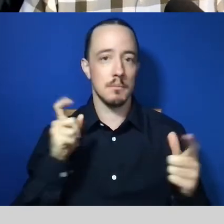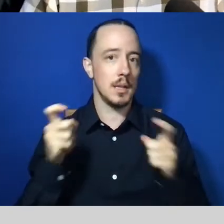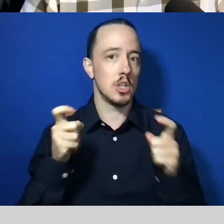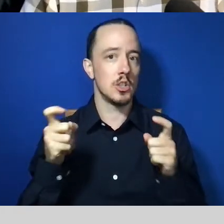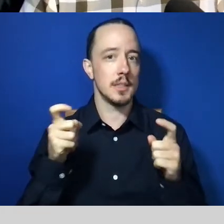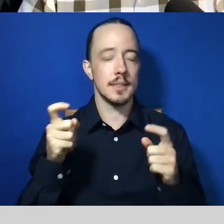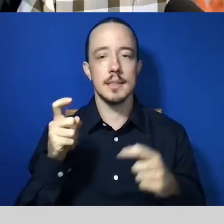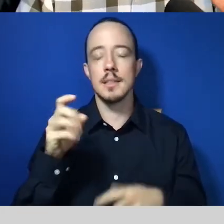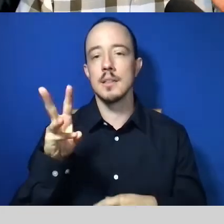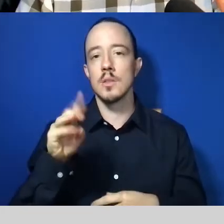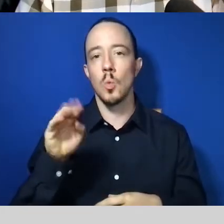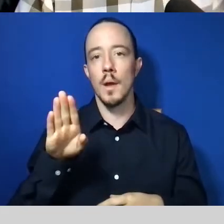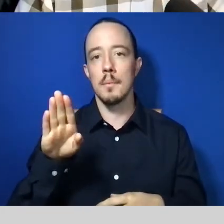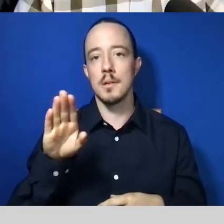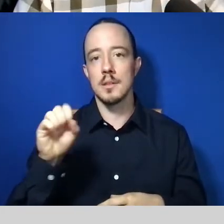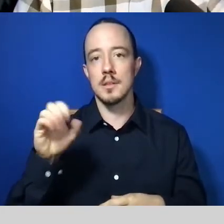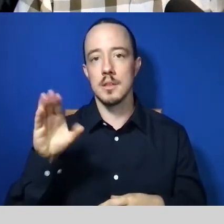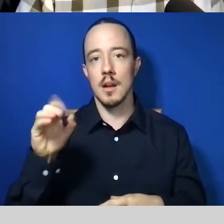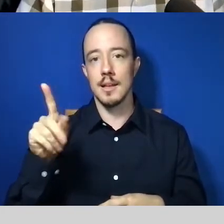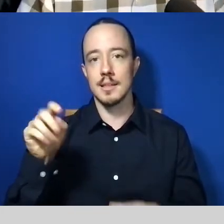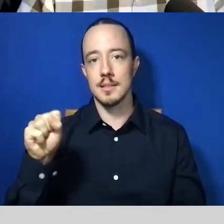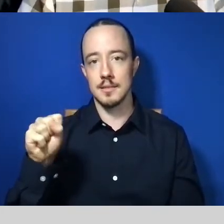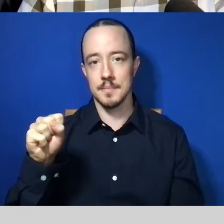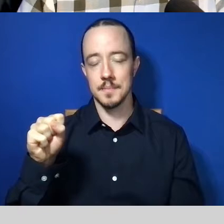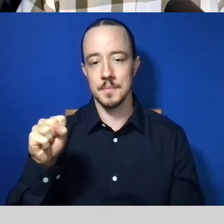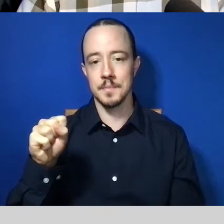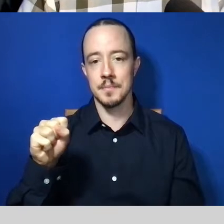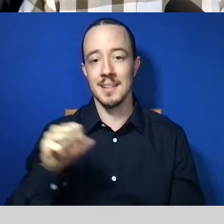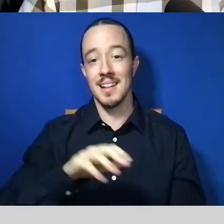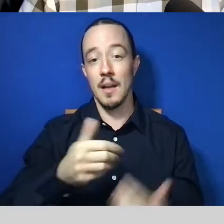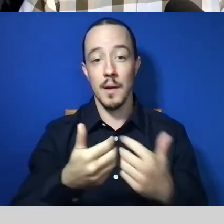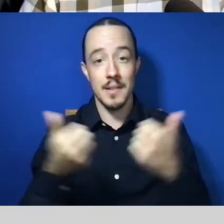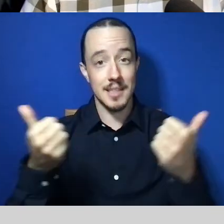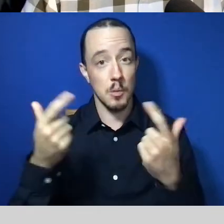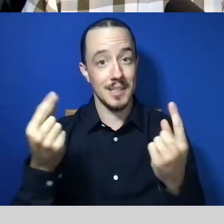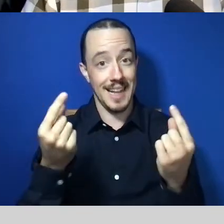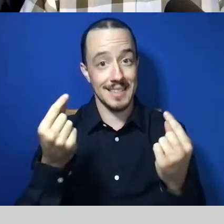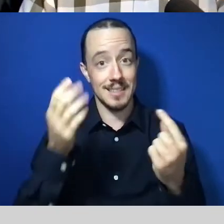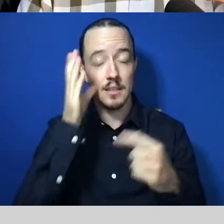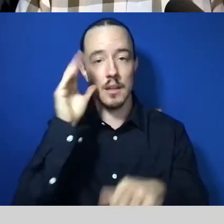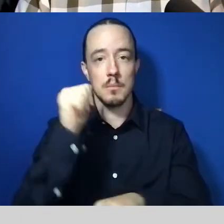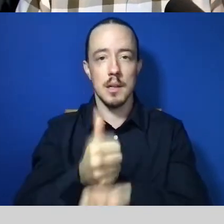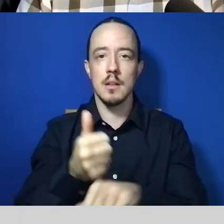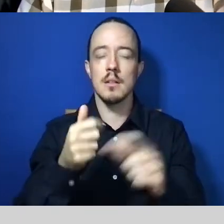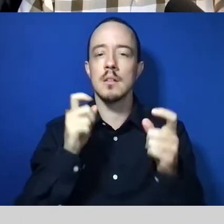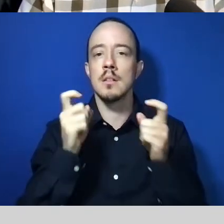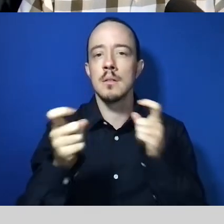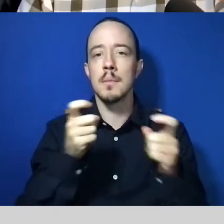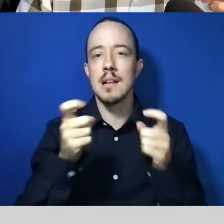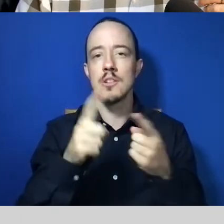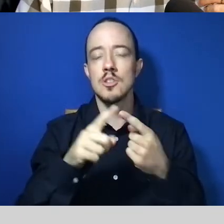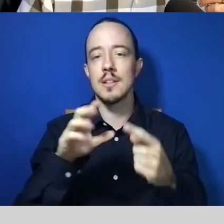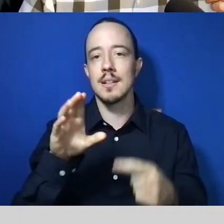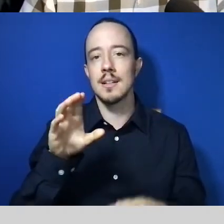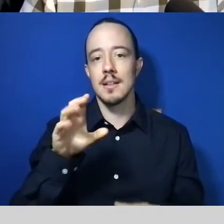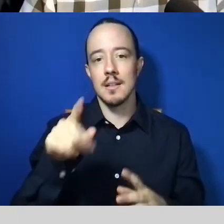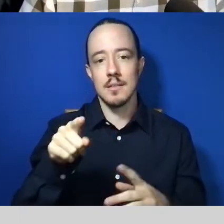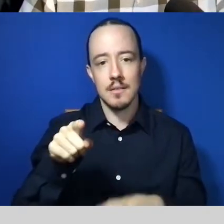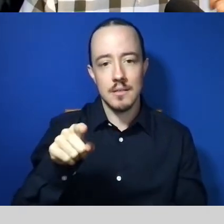We also have a separate task to set up to manage the Celery workers that are in Fargate. (coughs) And then to watch and monitor the Celery workers,